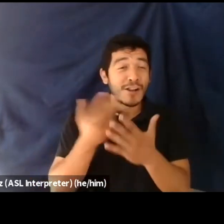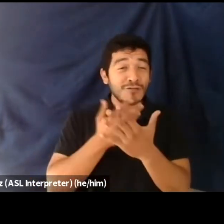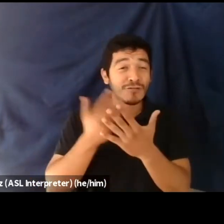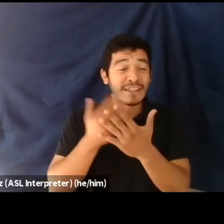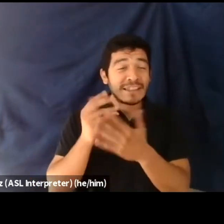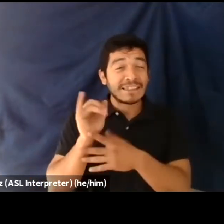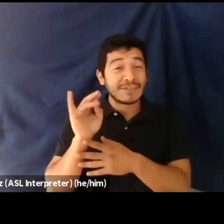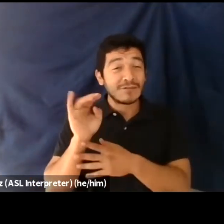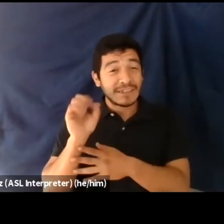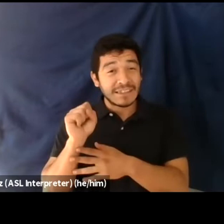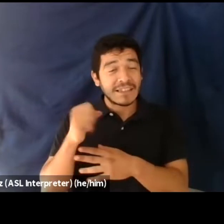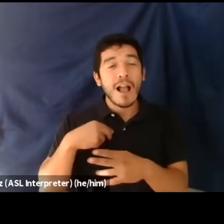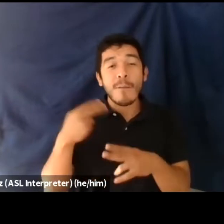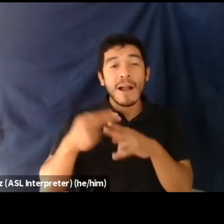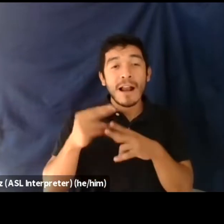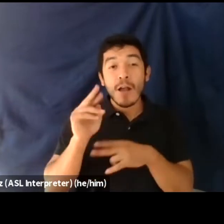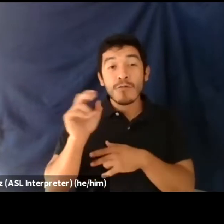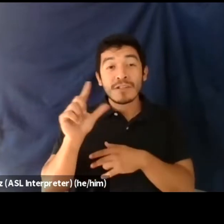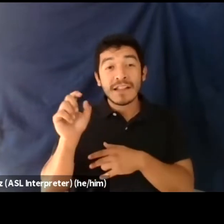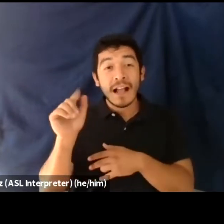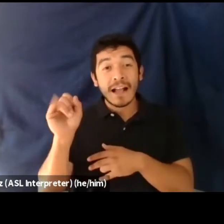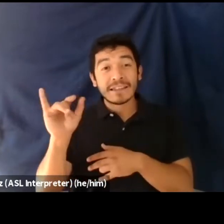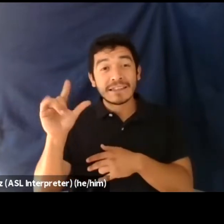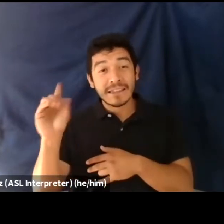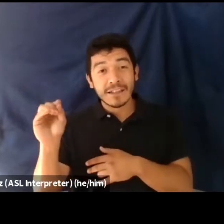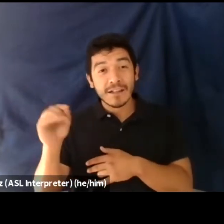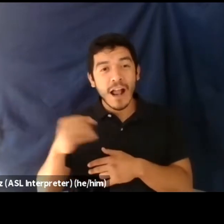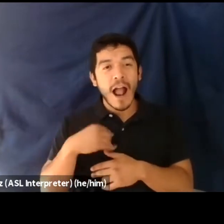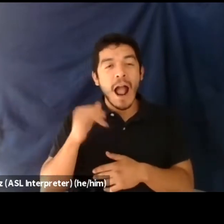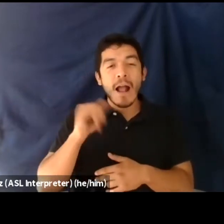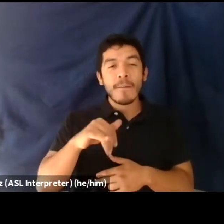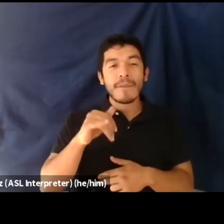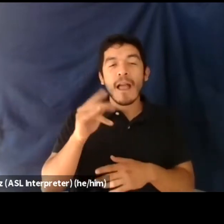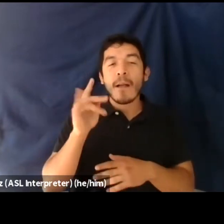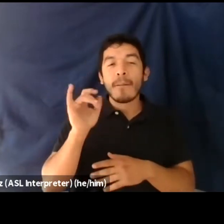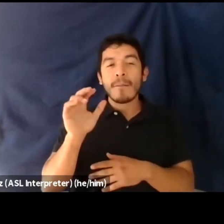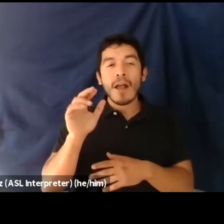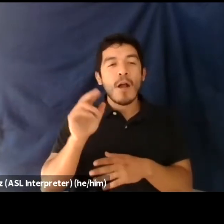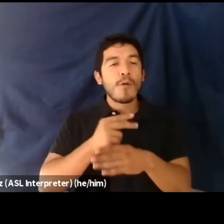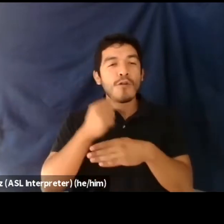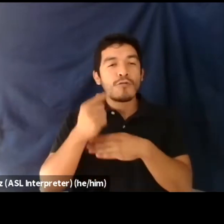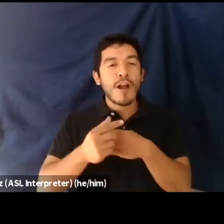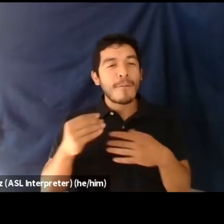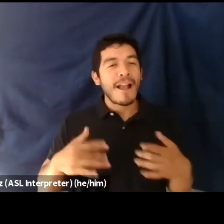My name is Ruzelle Castillo, I am the Public Programs and Events Manager with the IDA.